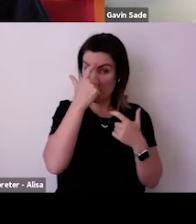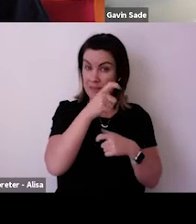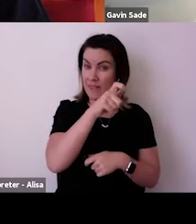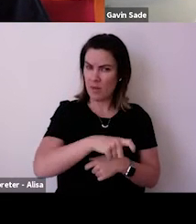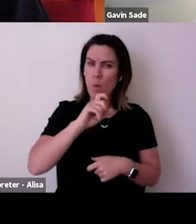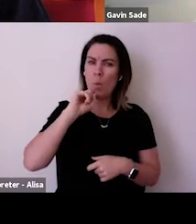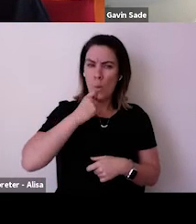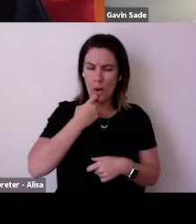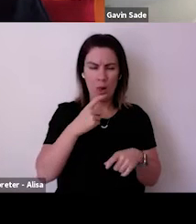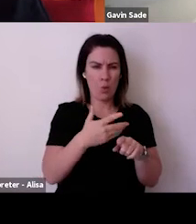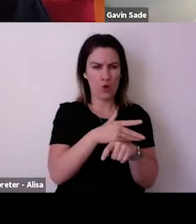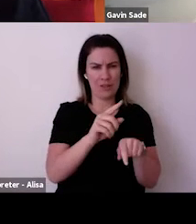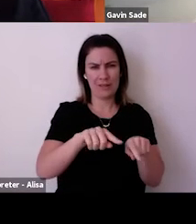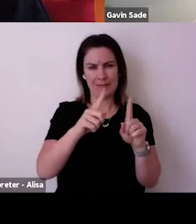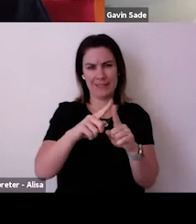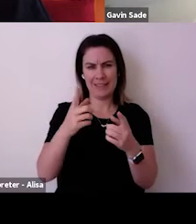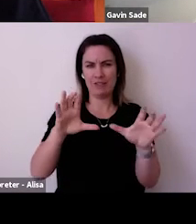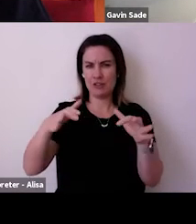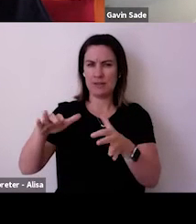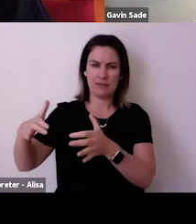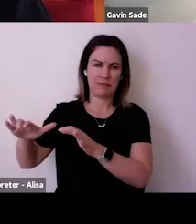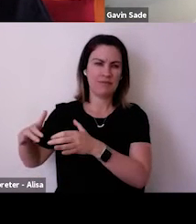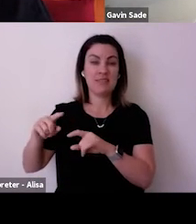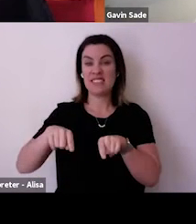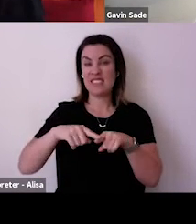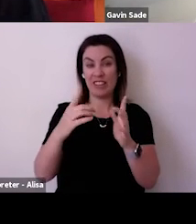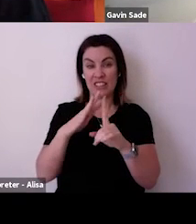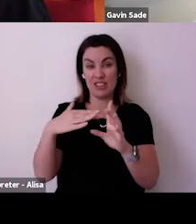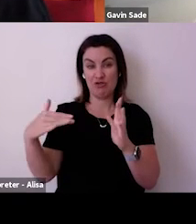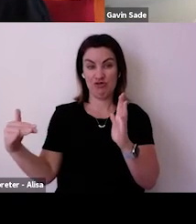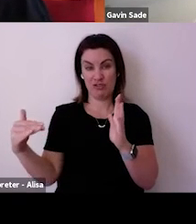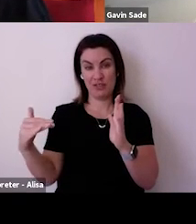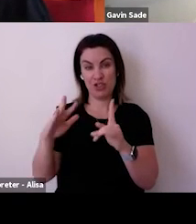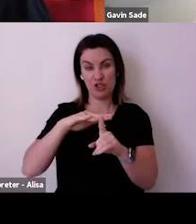disciplinary skills to different industry contexts. All this is to say